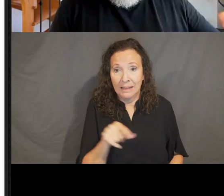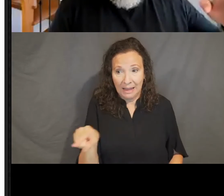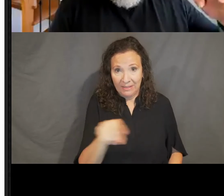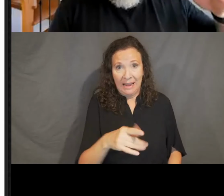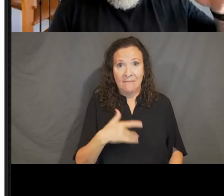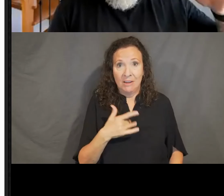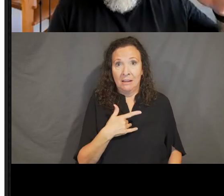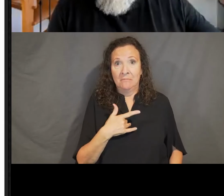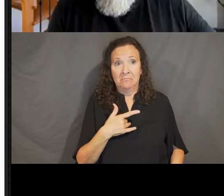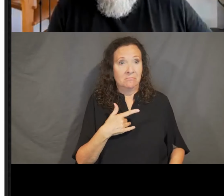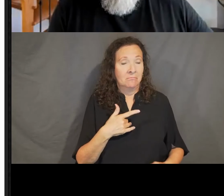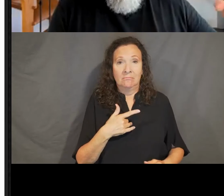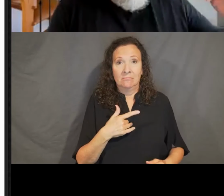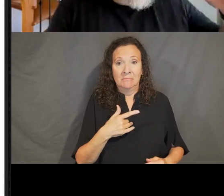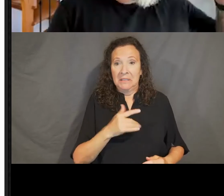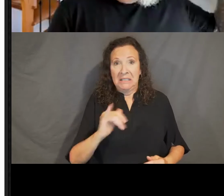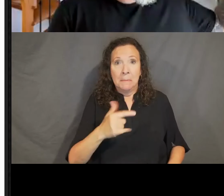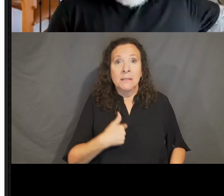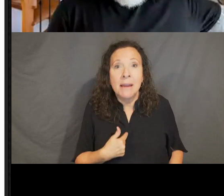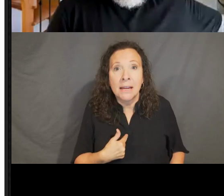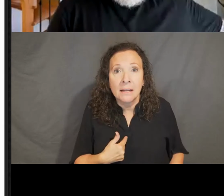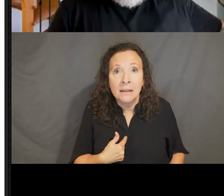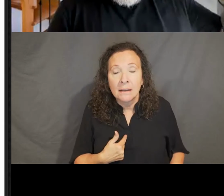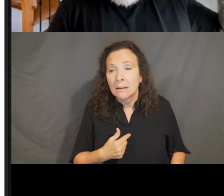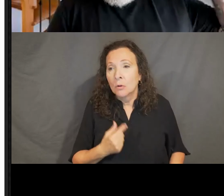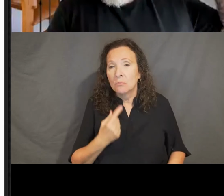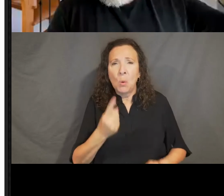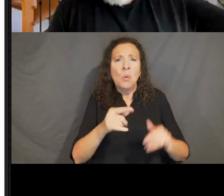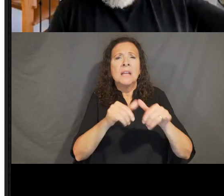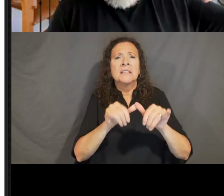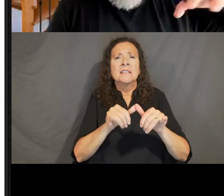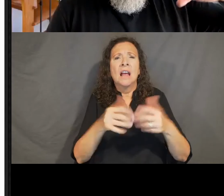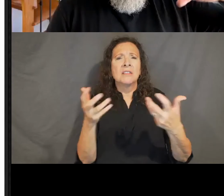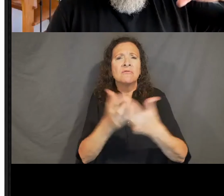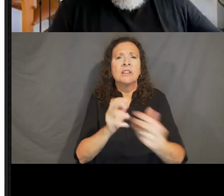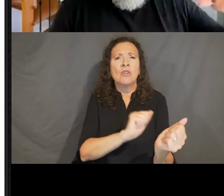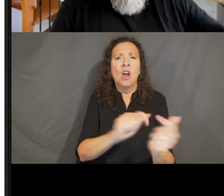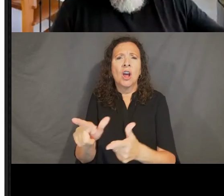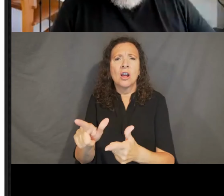approaches to presenting, big slides with a ton of words on them.